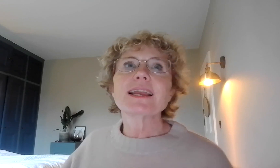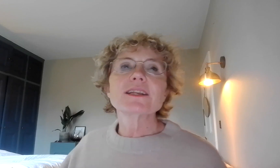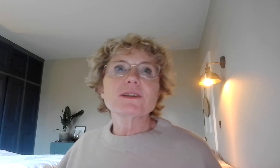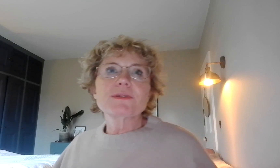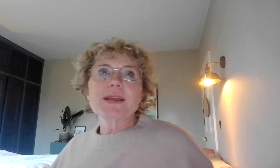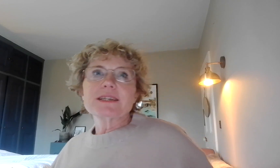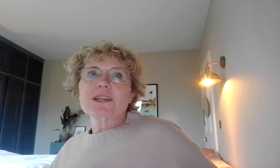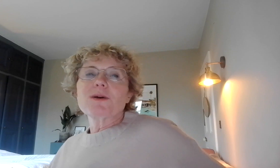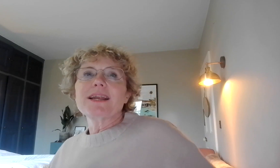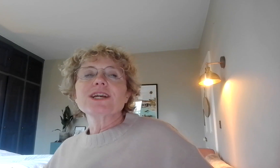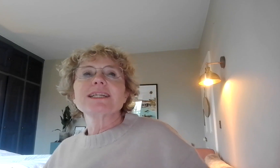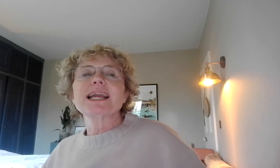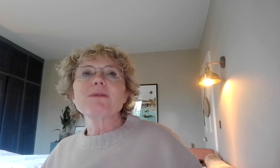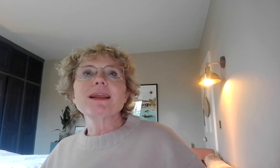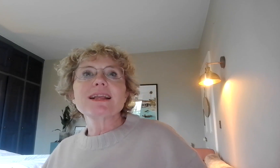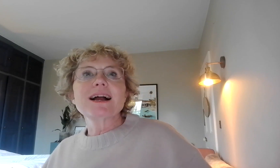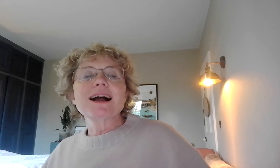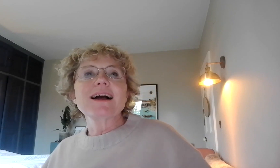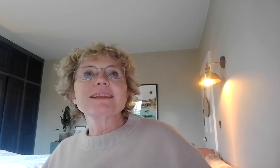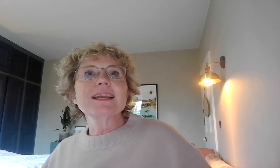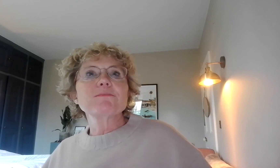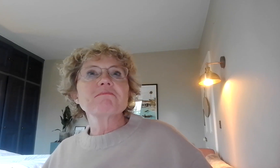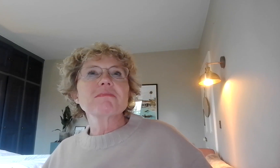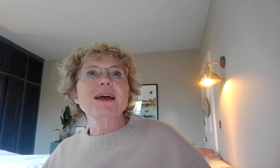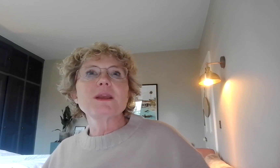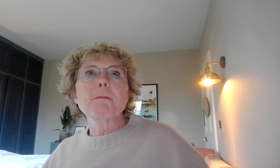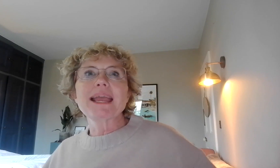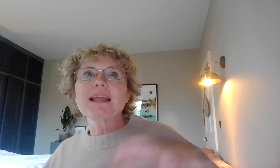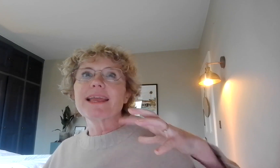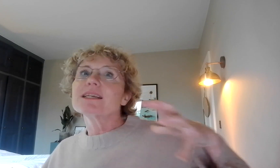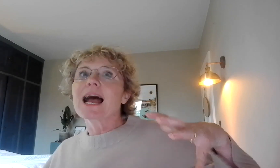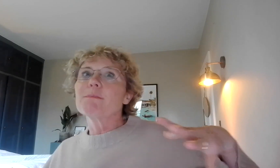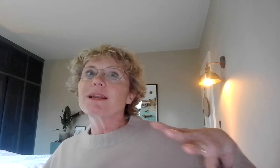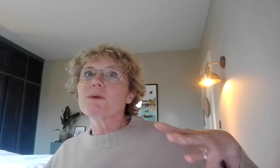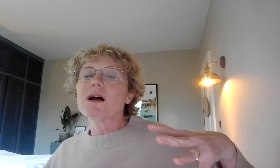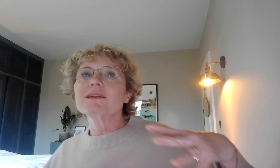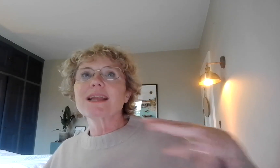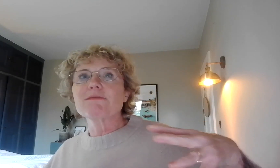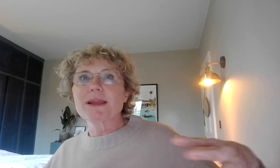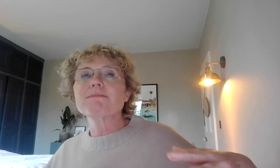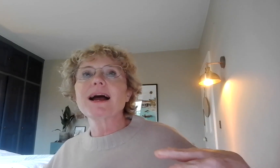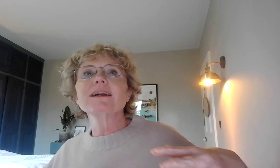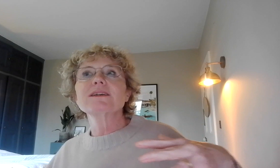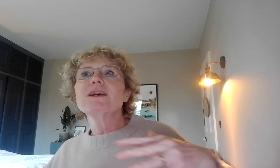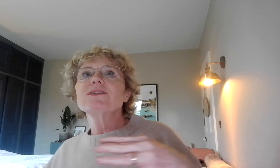I think it's quite interesting. I think big things that happen in the world can have a big impact.